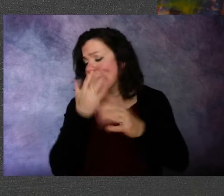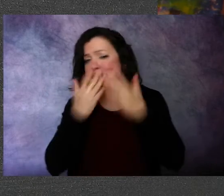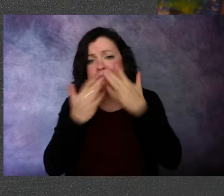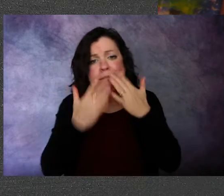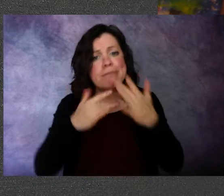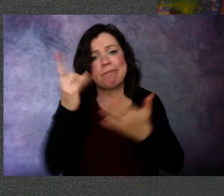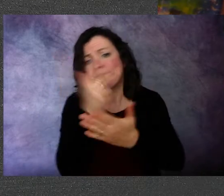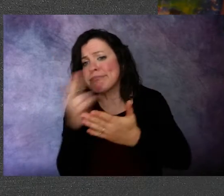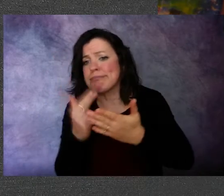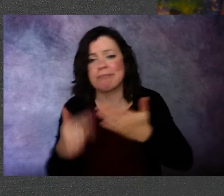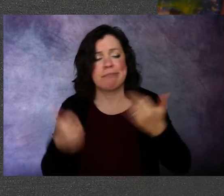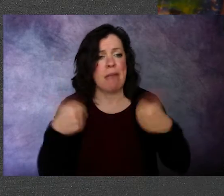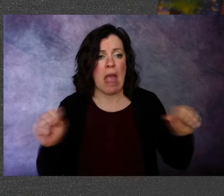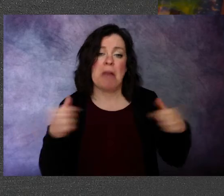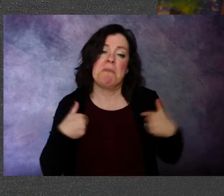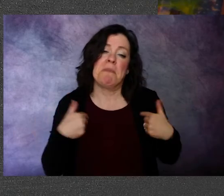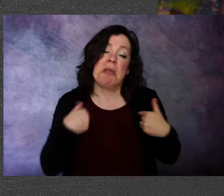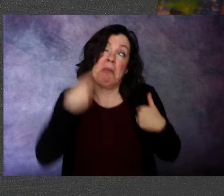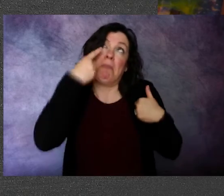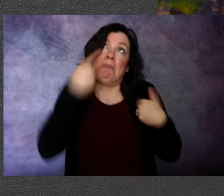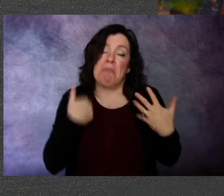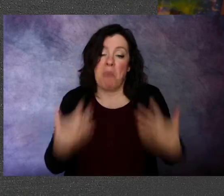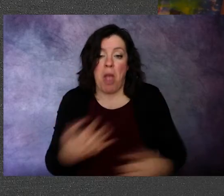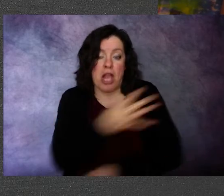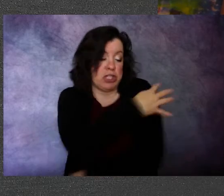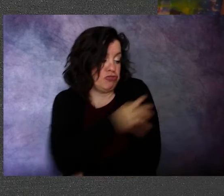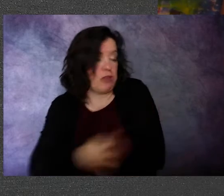So I'm gonna do some straight lines.